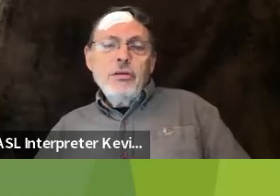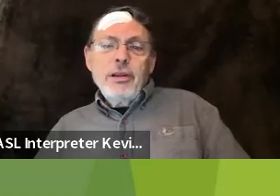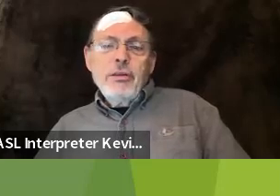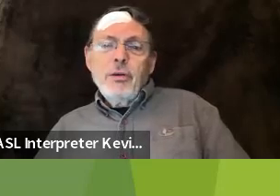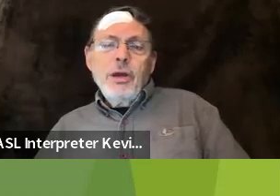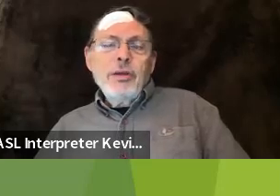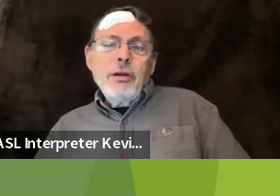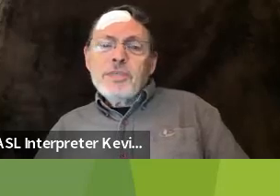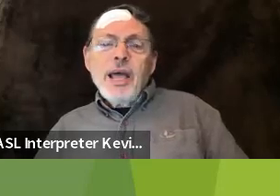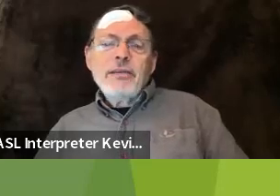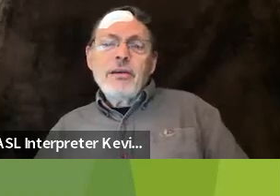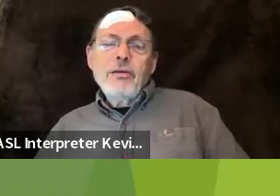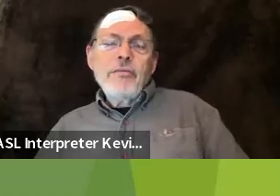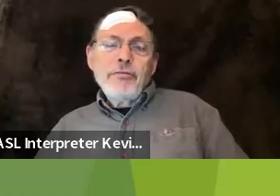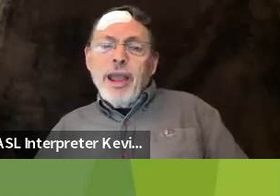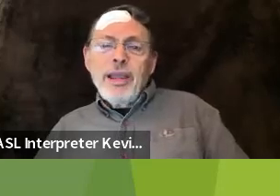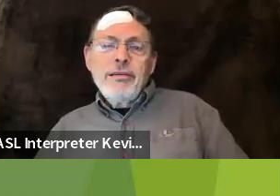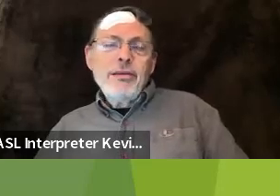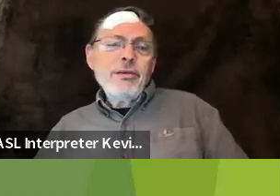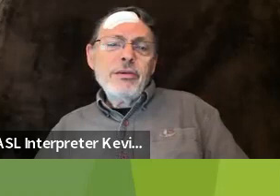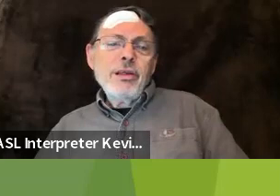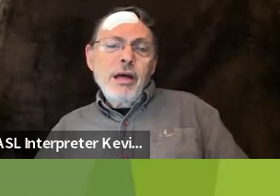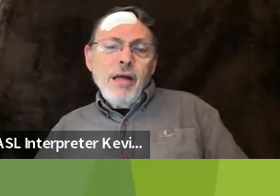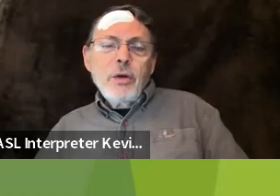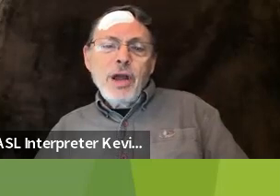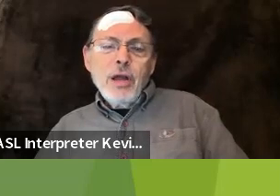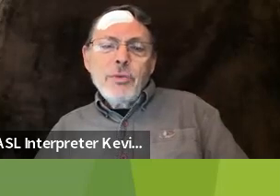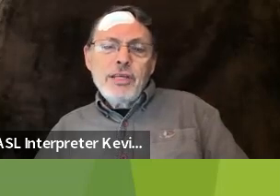They're wondering, they're upset, they're afraid, there are a lot going on with these